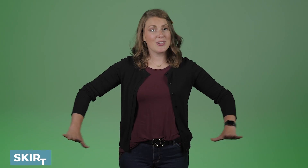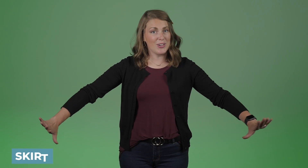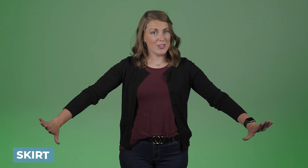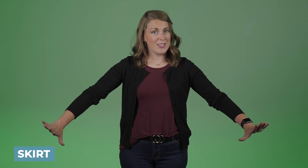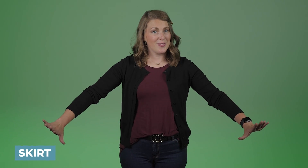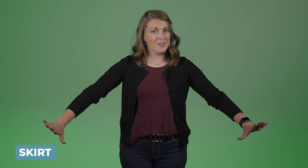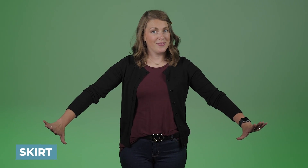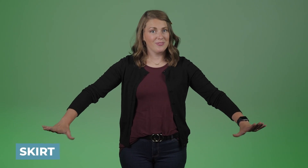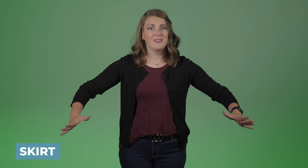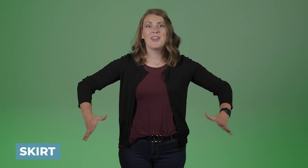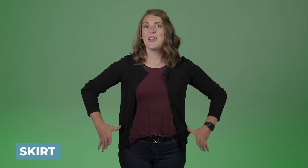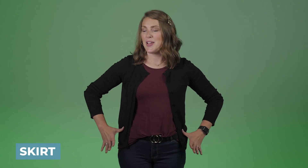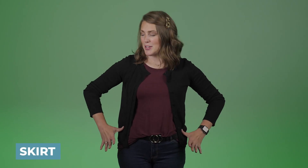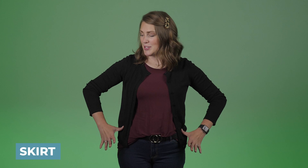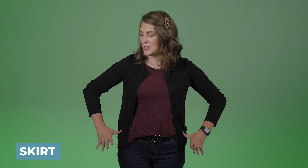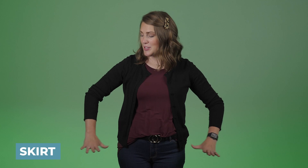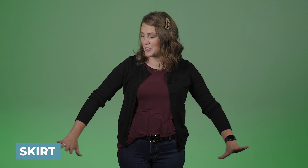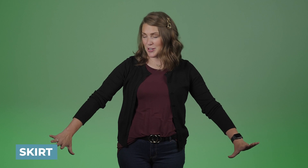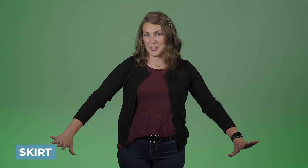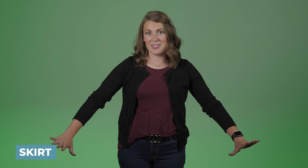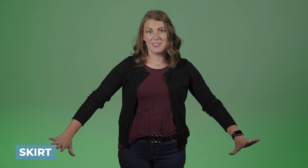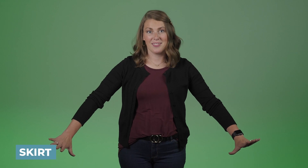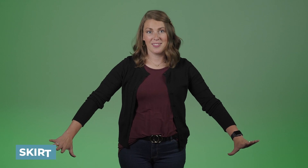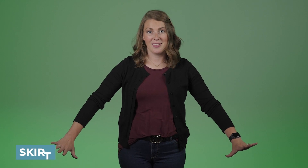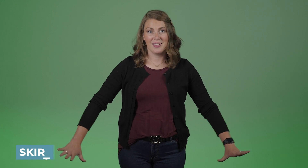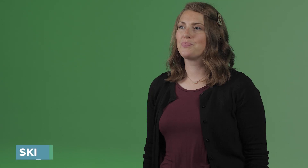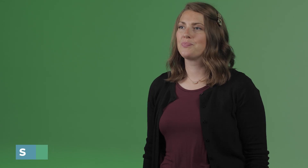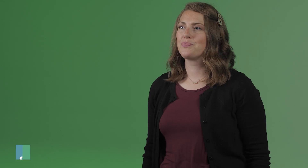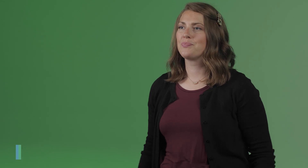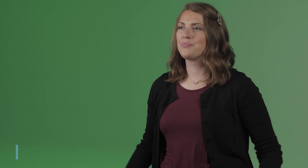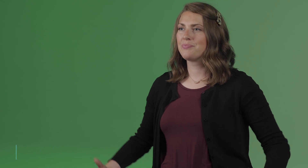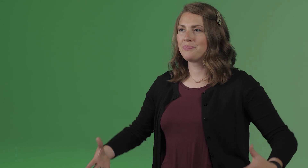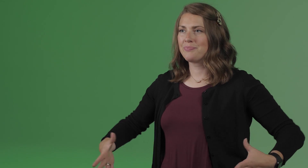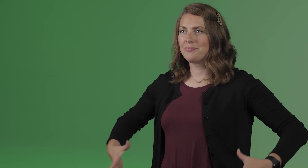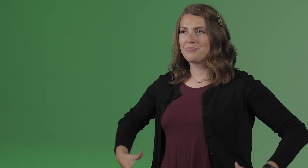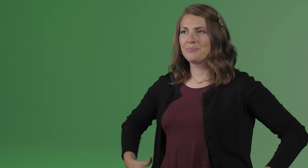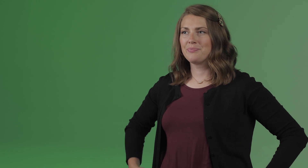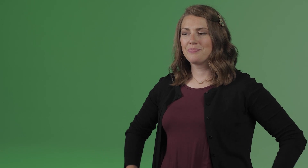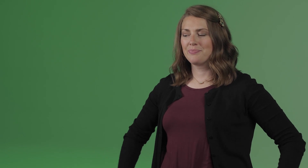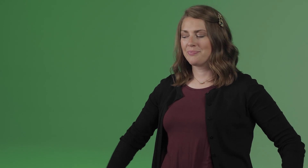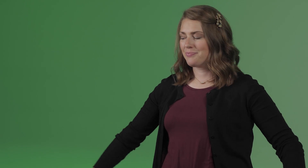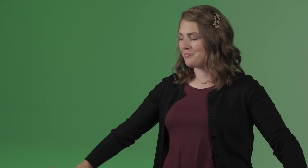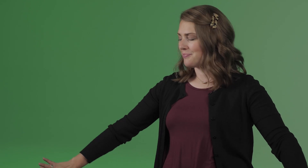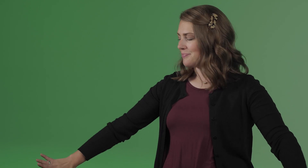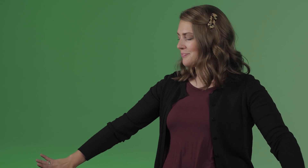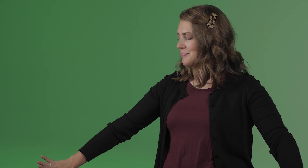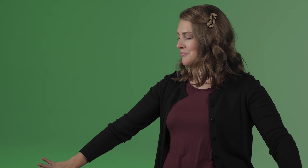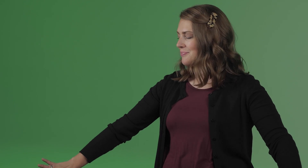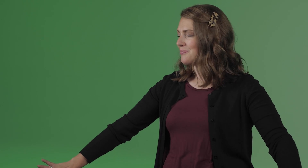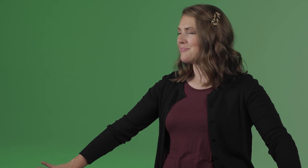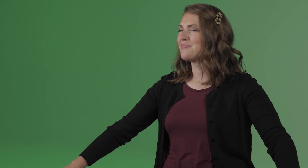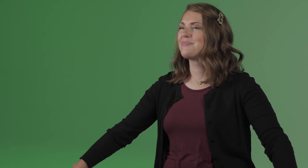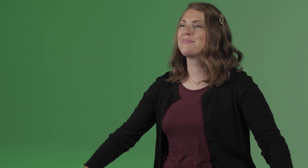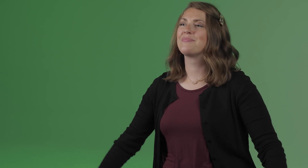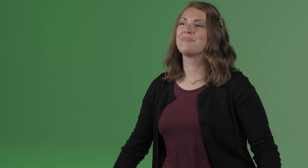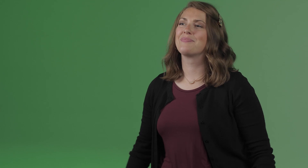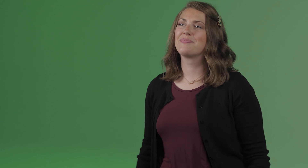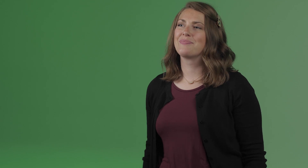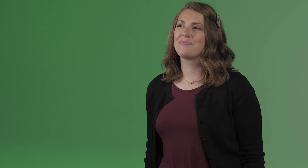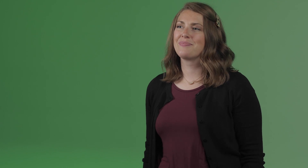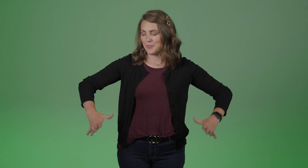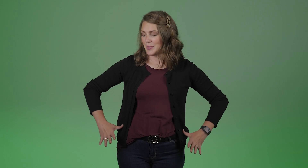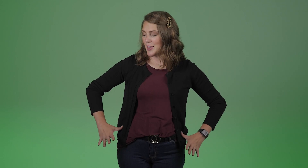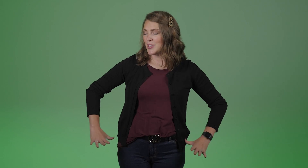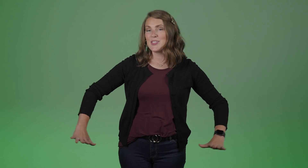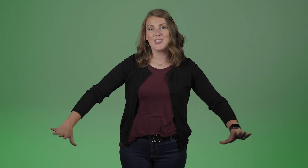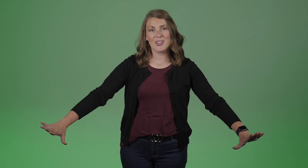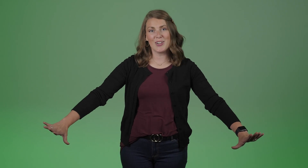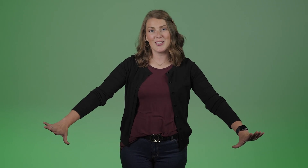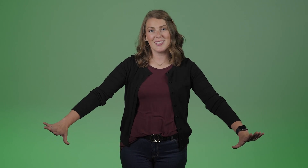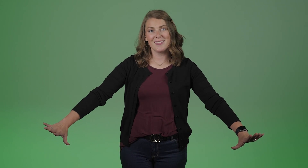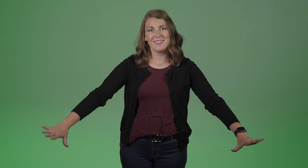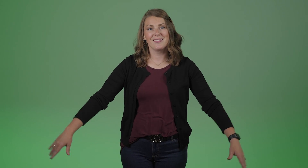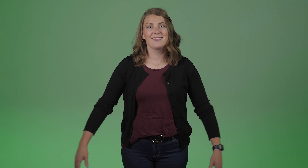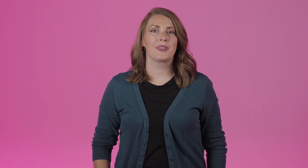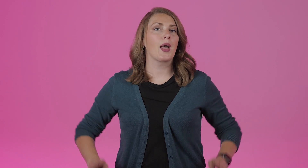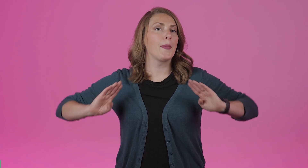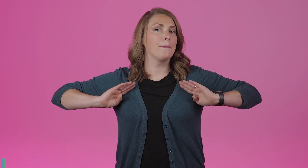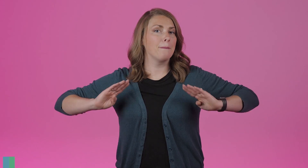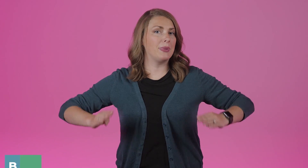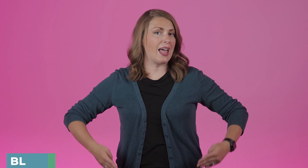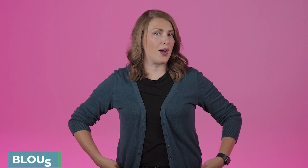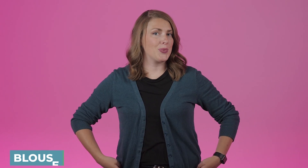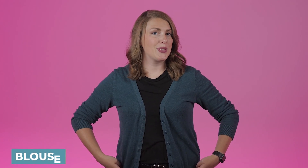'Skirt, skirt,' you're doing flat hands coming out from your hips making the skirt 'skirt.' 'Blouse,